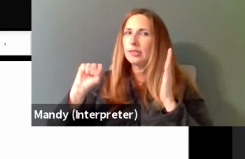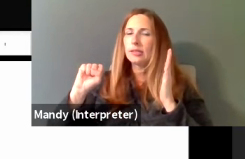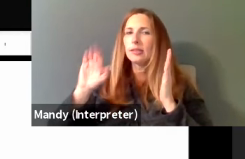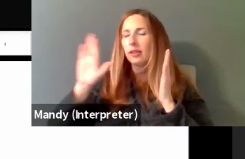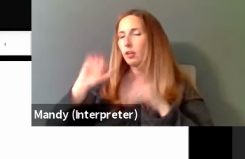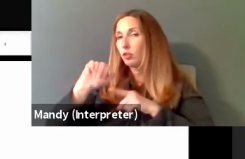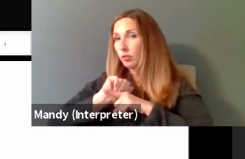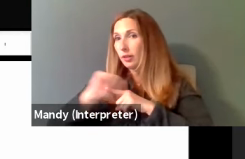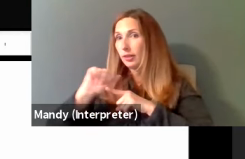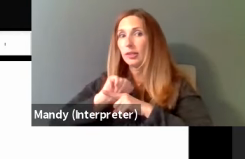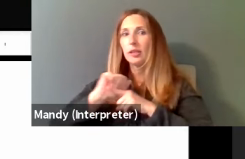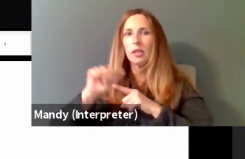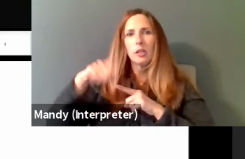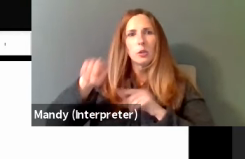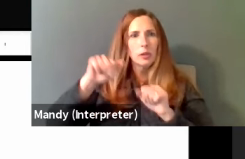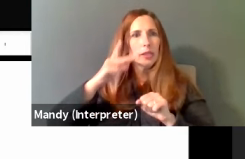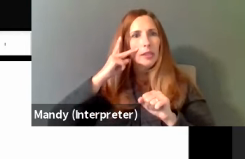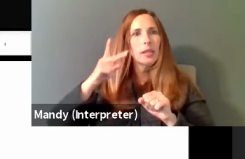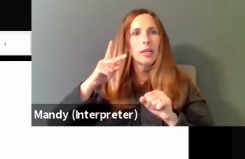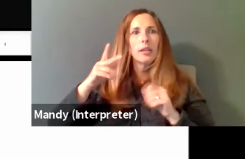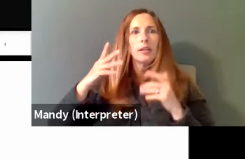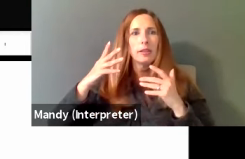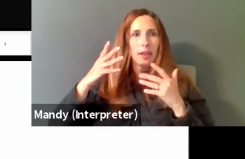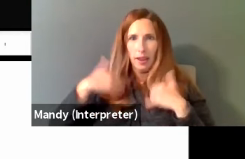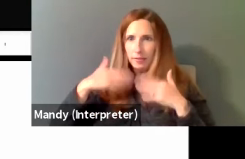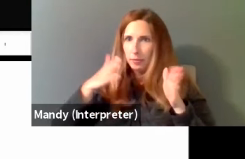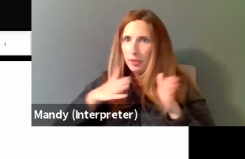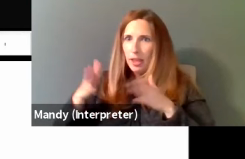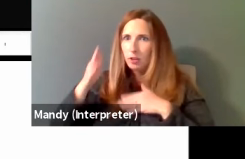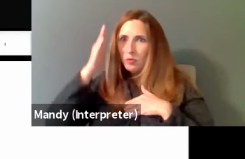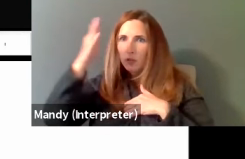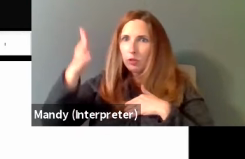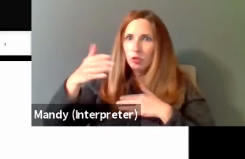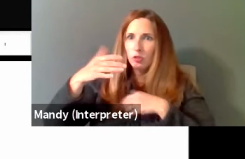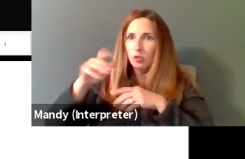You can see that they have planned future training when funding becomes available.